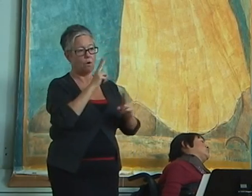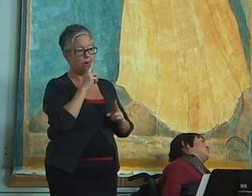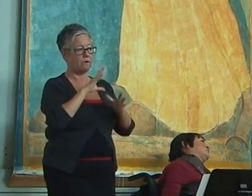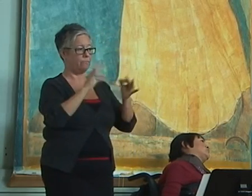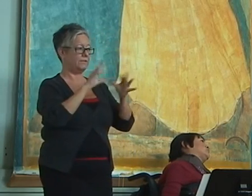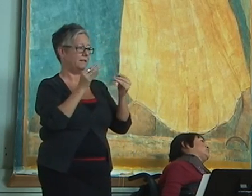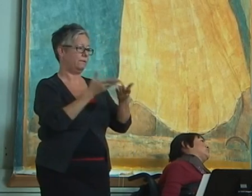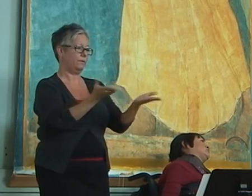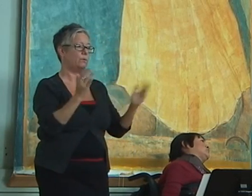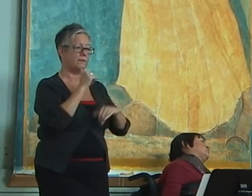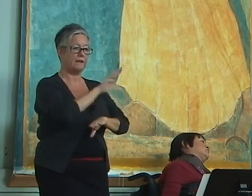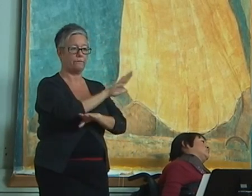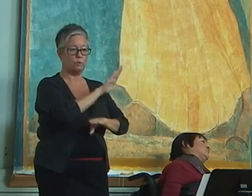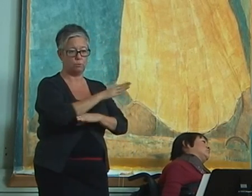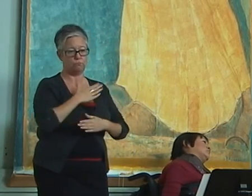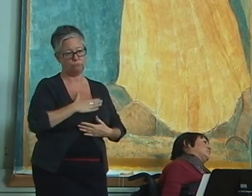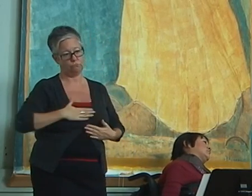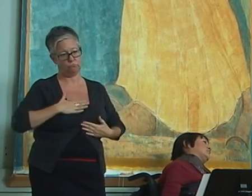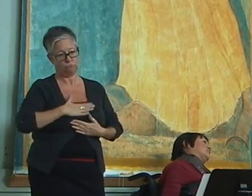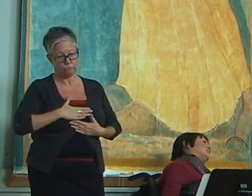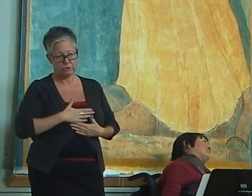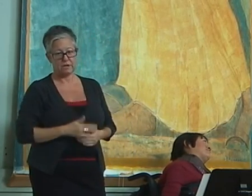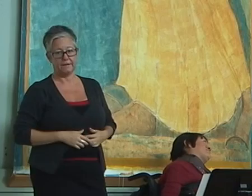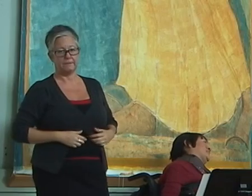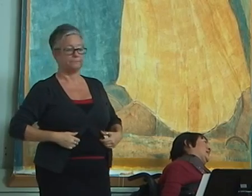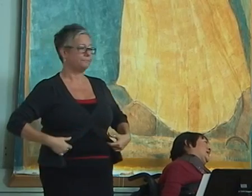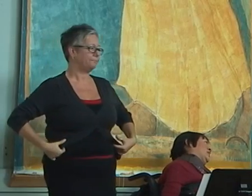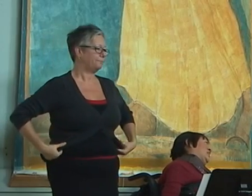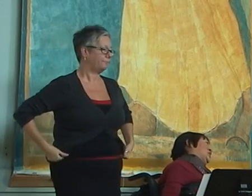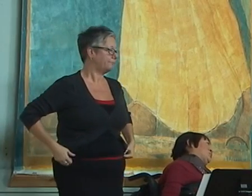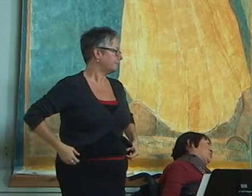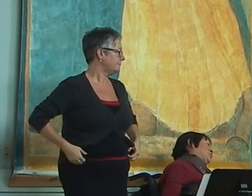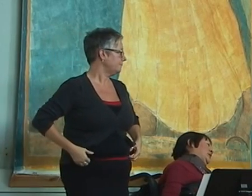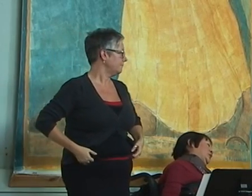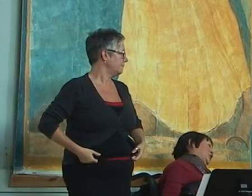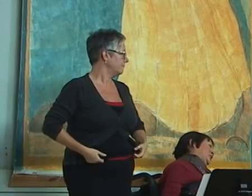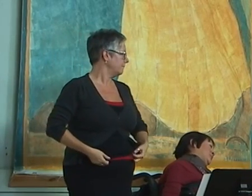I really enjoyed being here. Thank you. Ing Wong-Ward: Thank you, Mr. Pantalone.